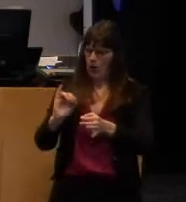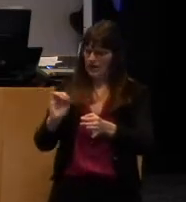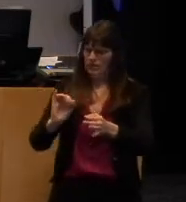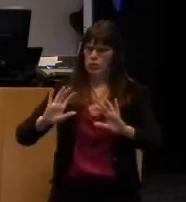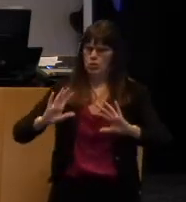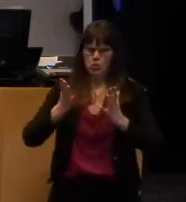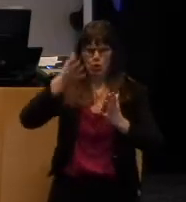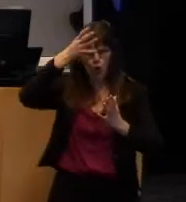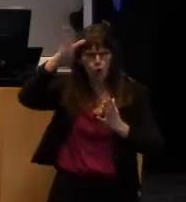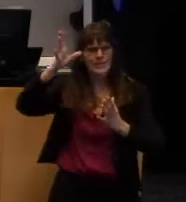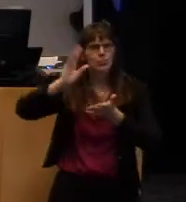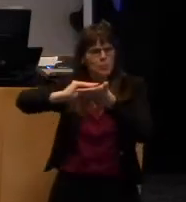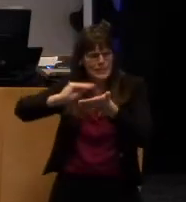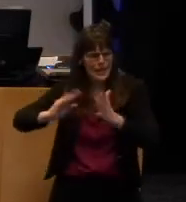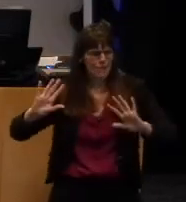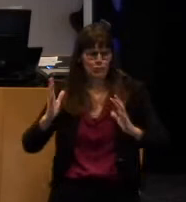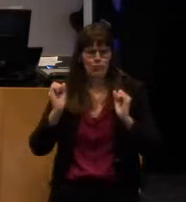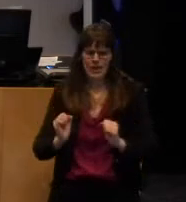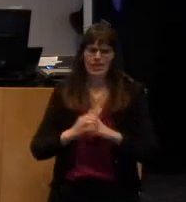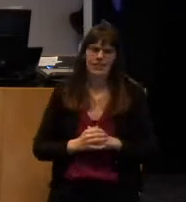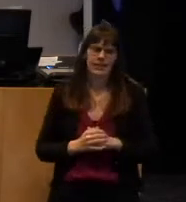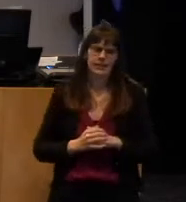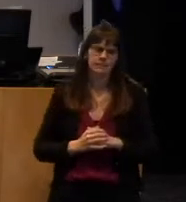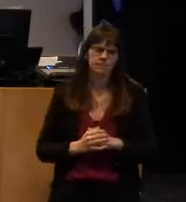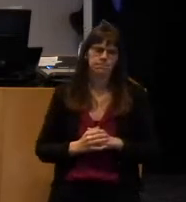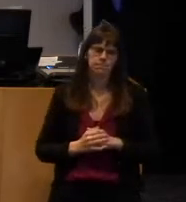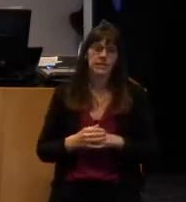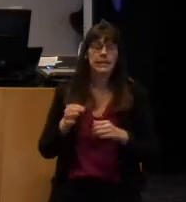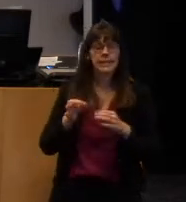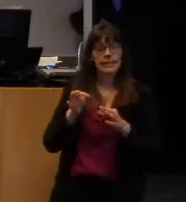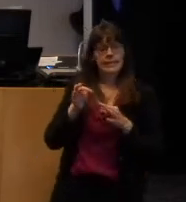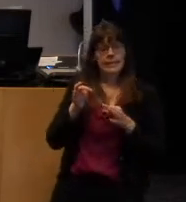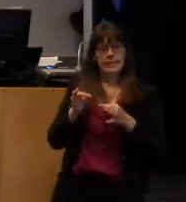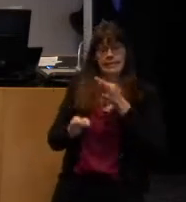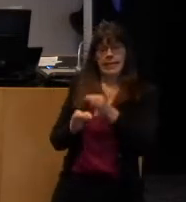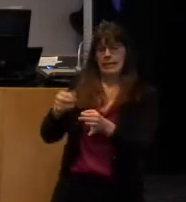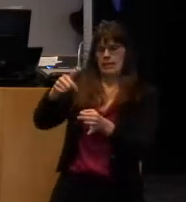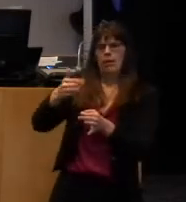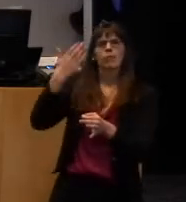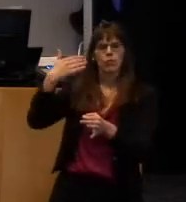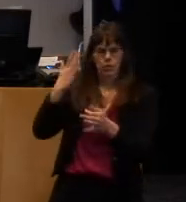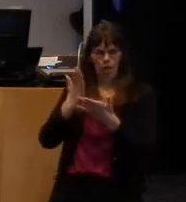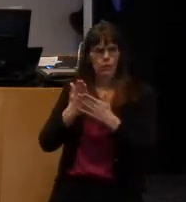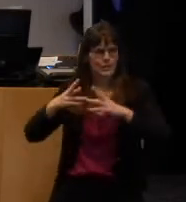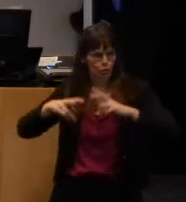And as you can see, the phenomenon of strategy has been researched before in translation studies,